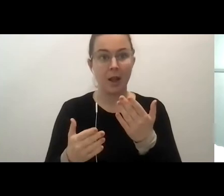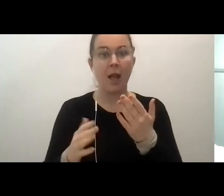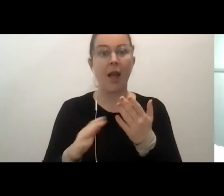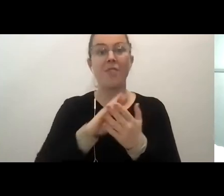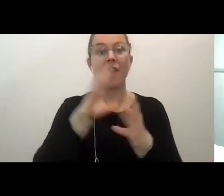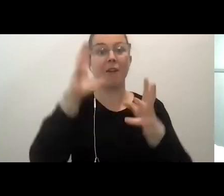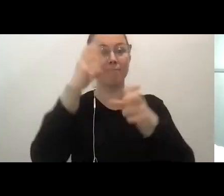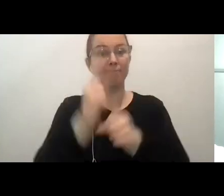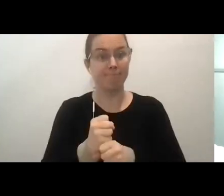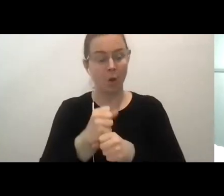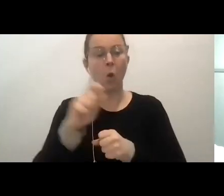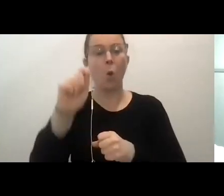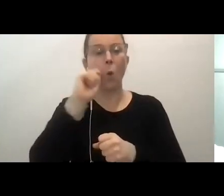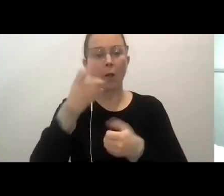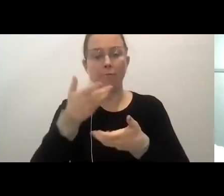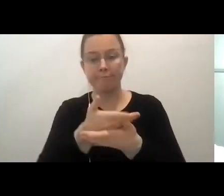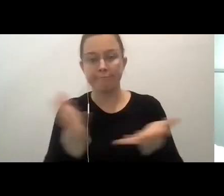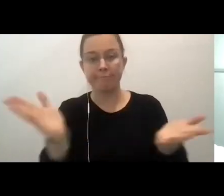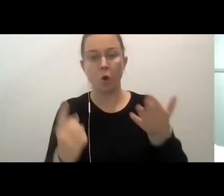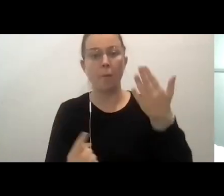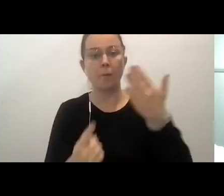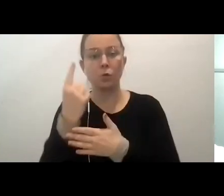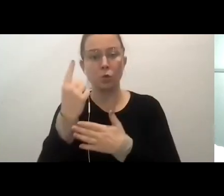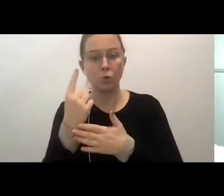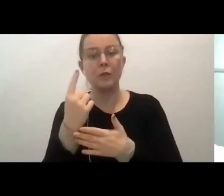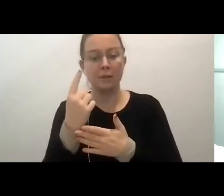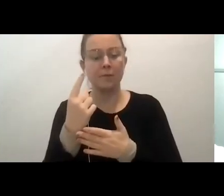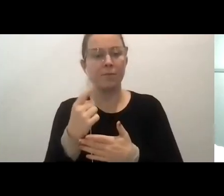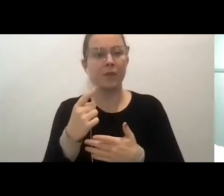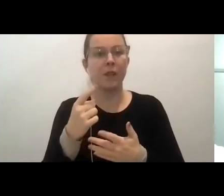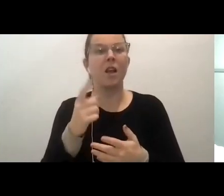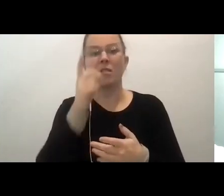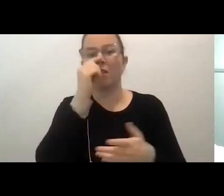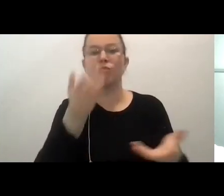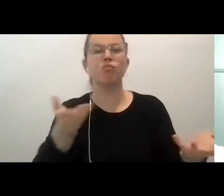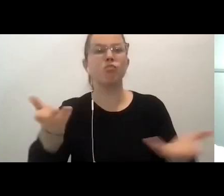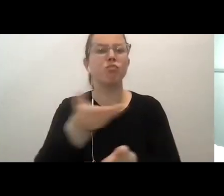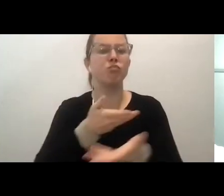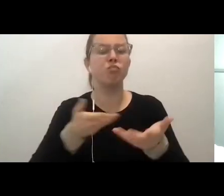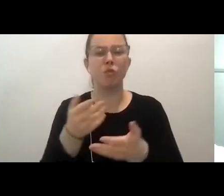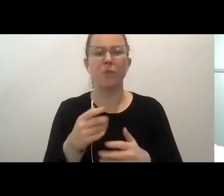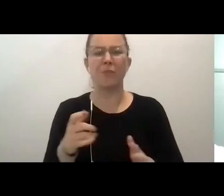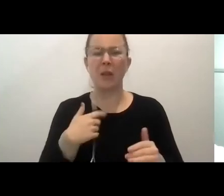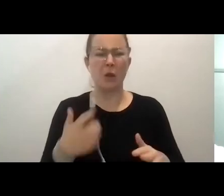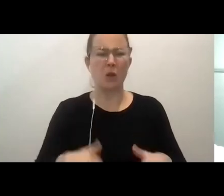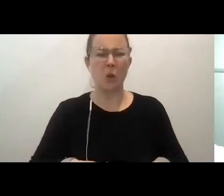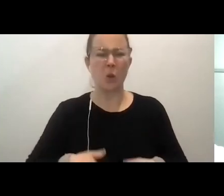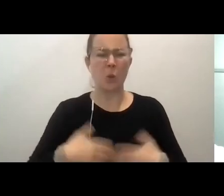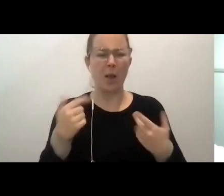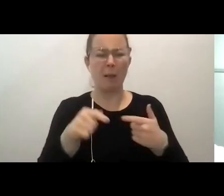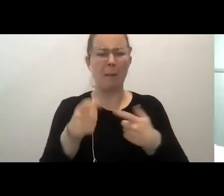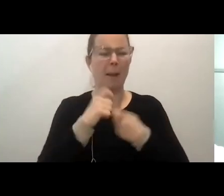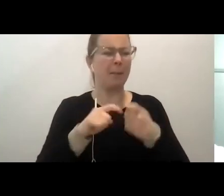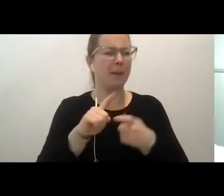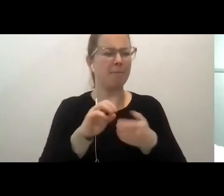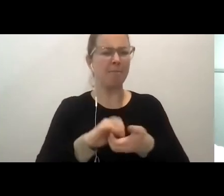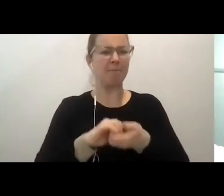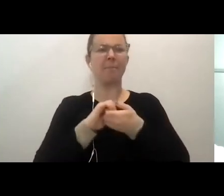open up the floor so that we all have a conversation and we don't want it to be like a very formal question and answer panel format so